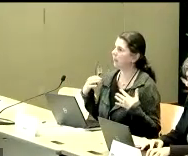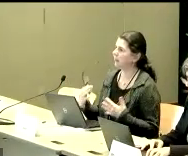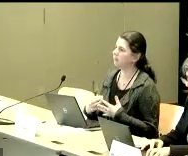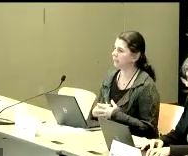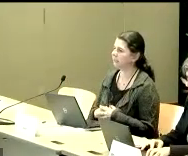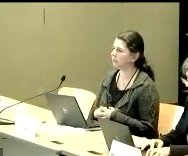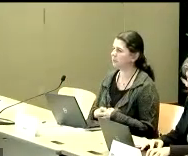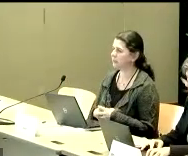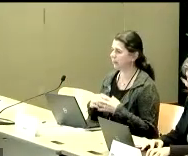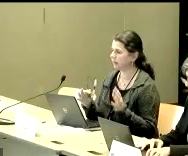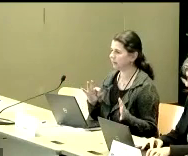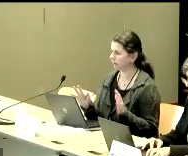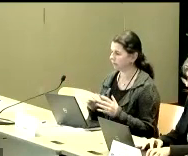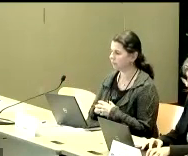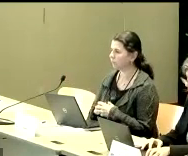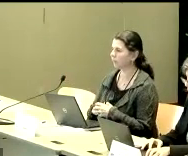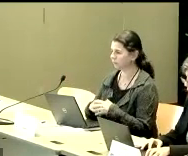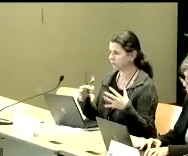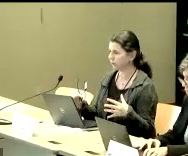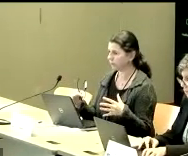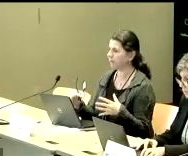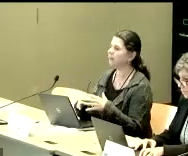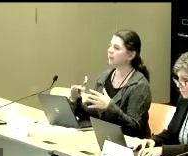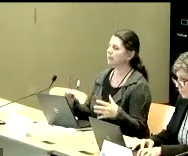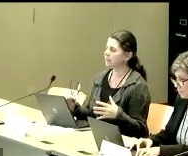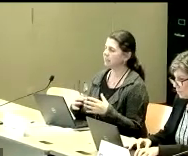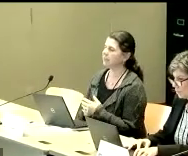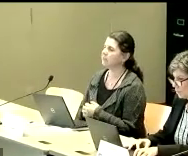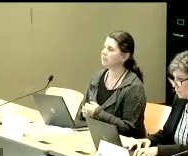data use and what they're showing with systems